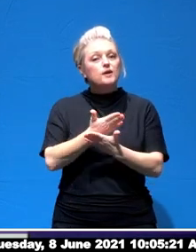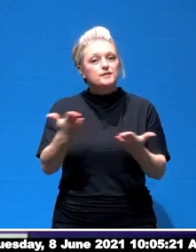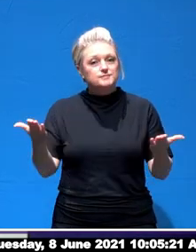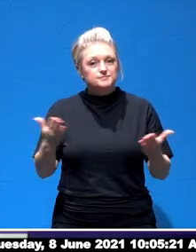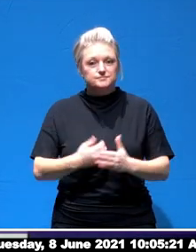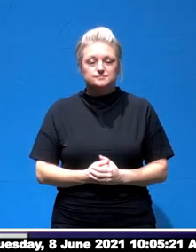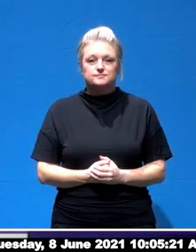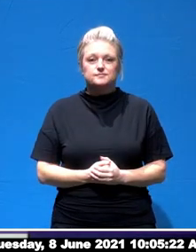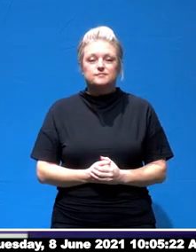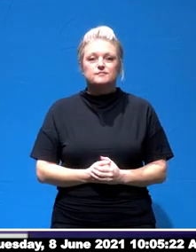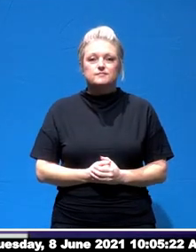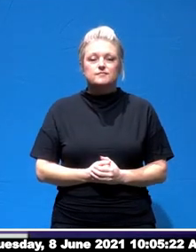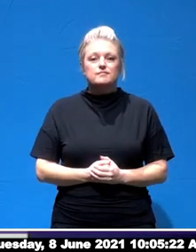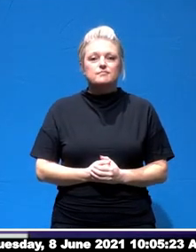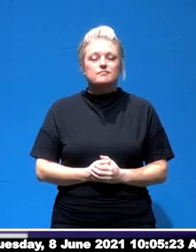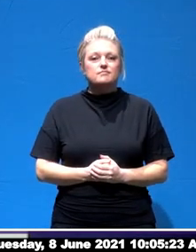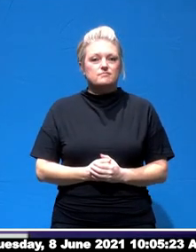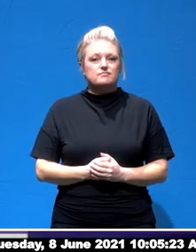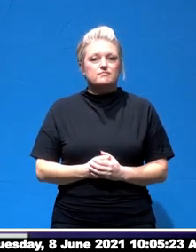We commence with an Acknowledgment of Country.